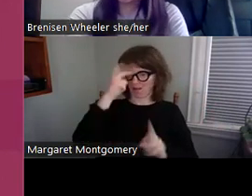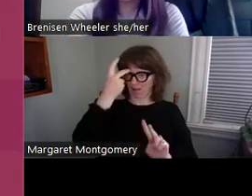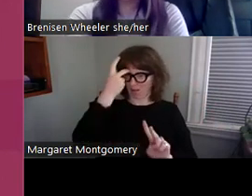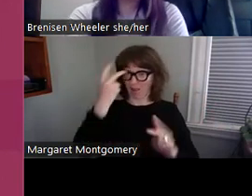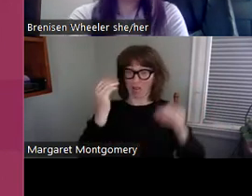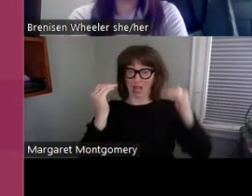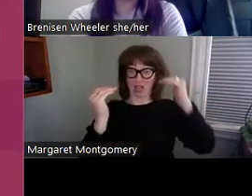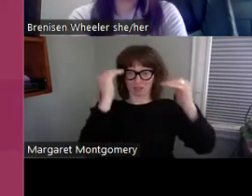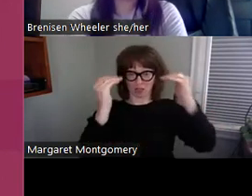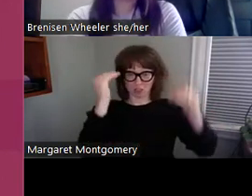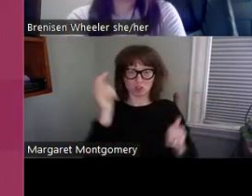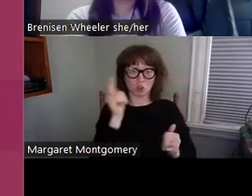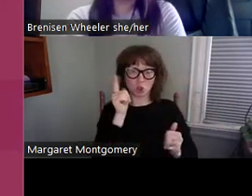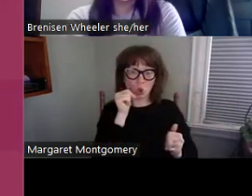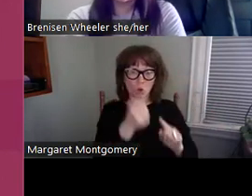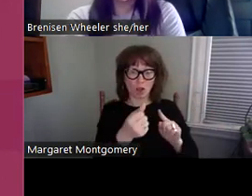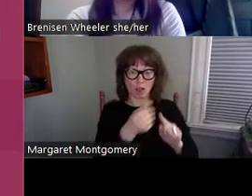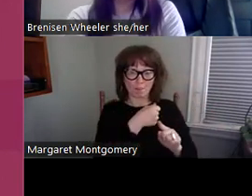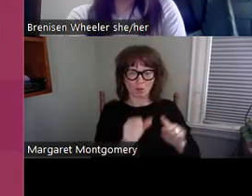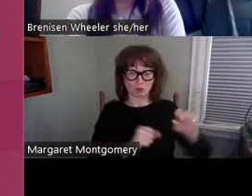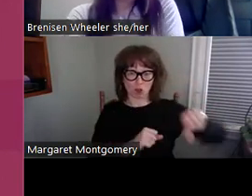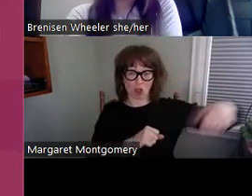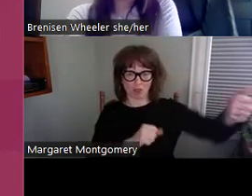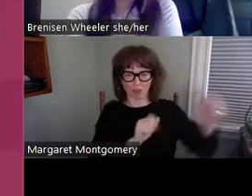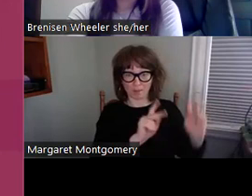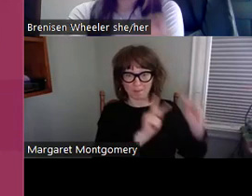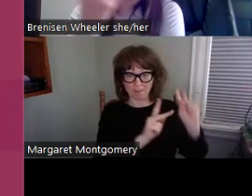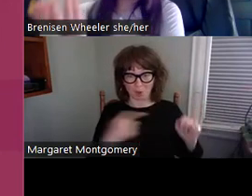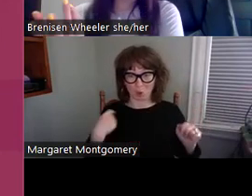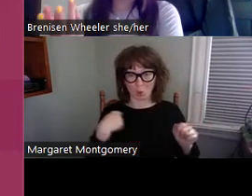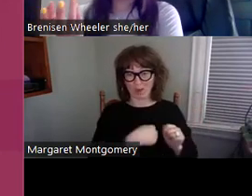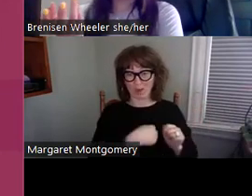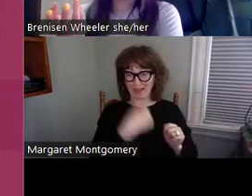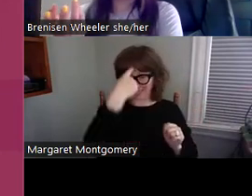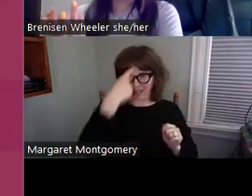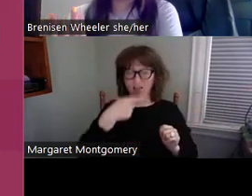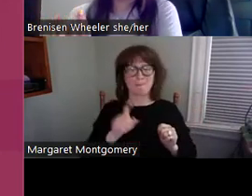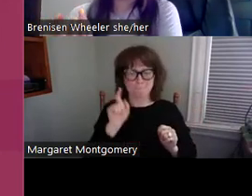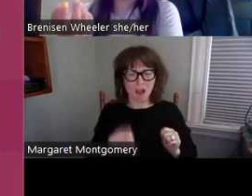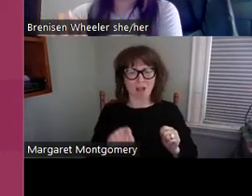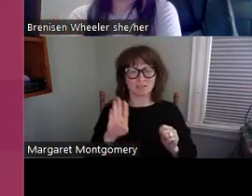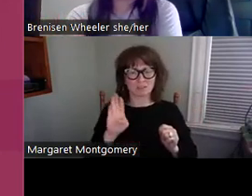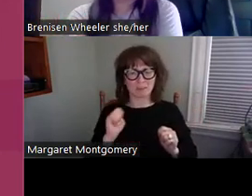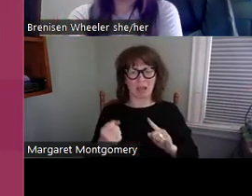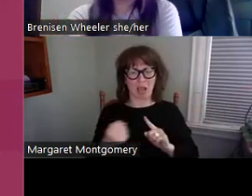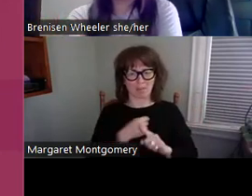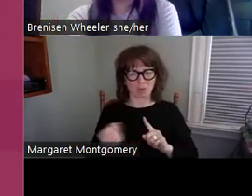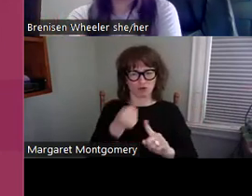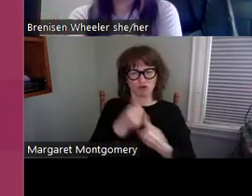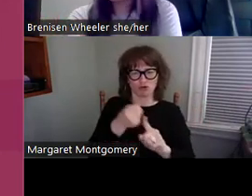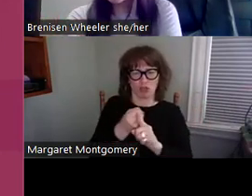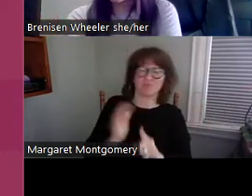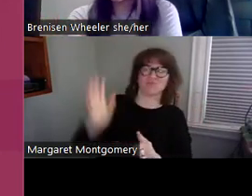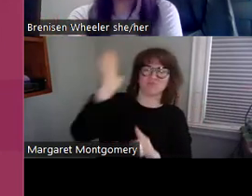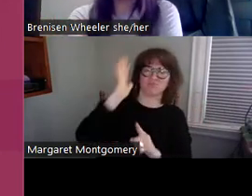the case it doesn't happen as often, as we think so, , organization, like women's advocates,